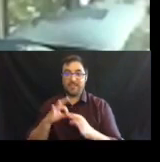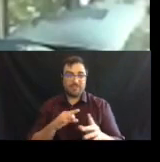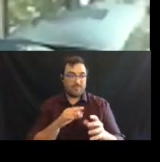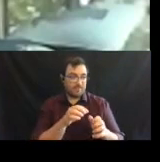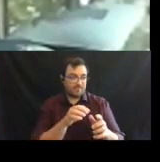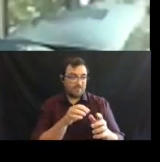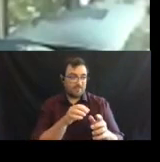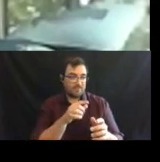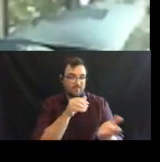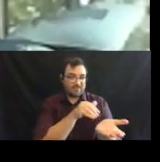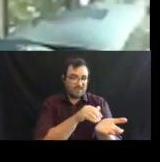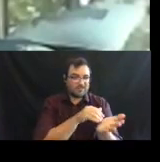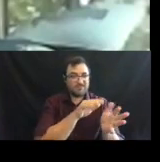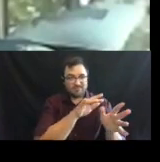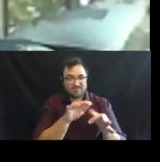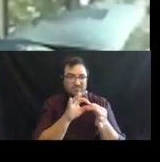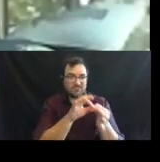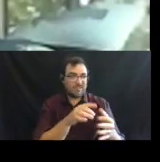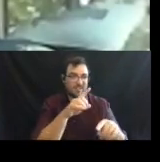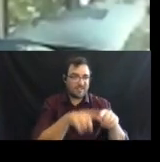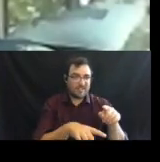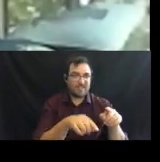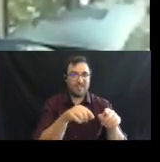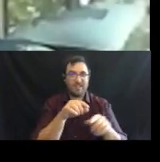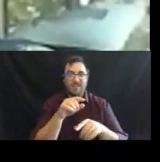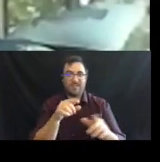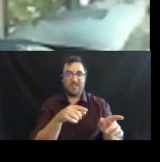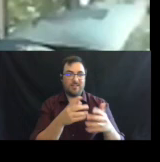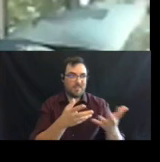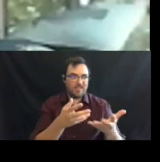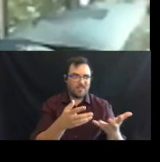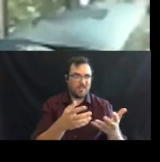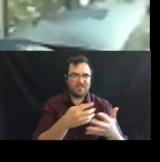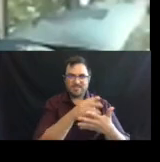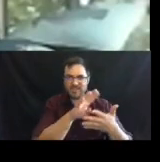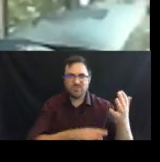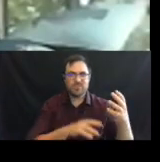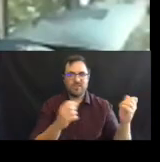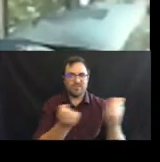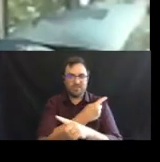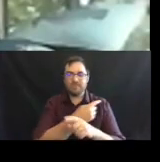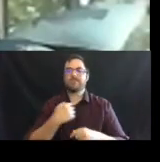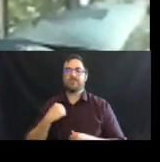support and the family has identified barriers to getting into support, then our staff can actually